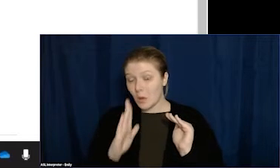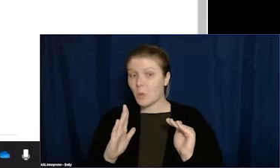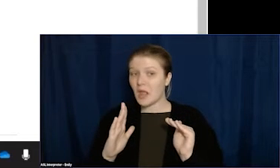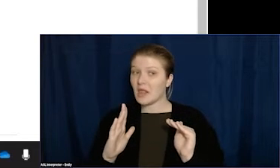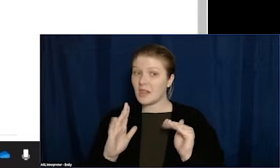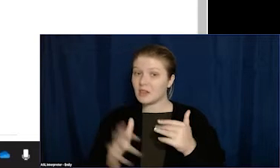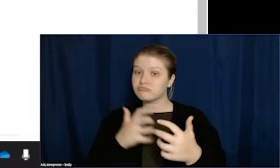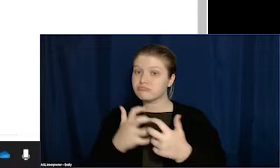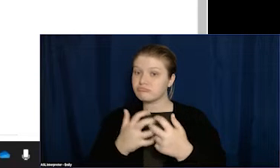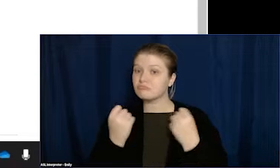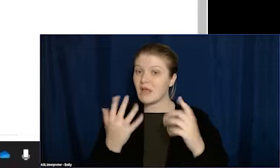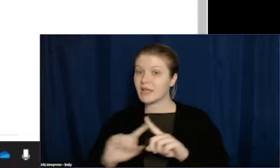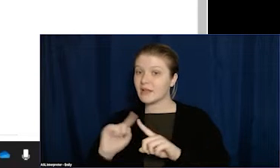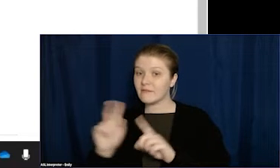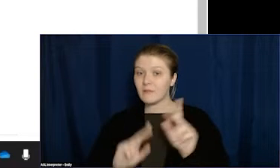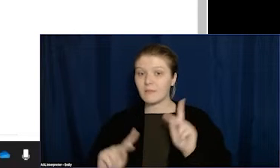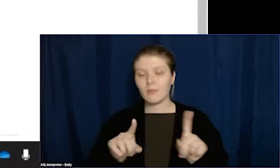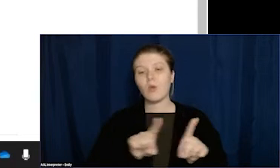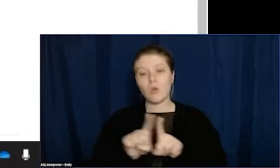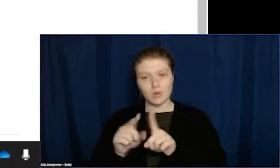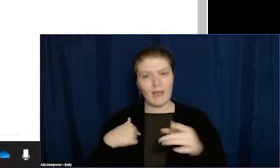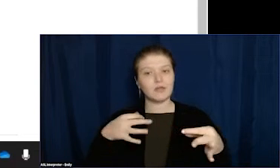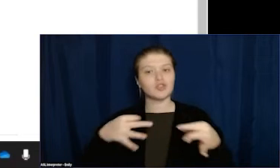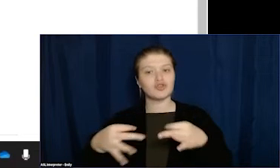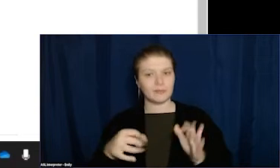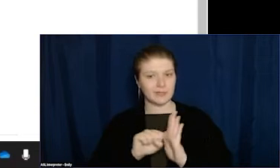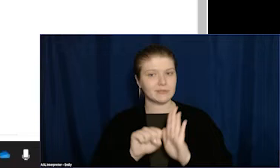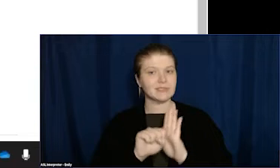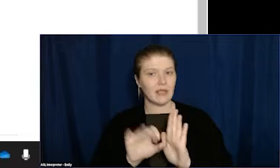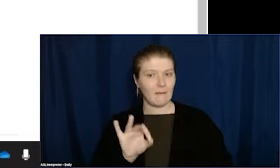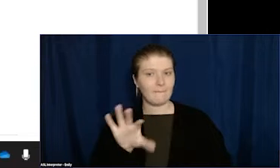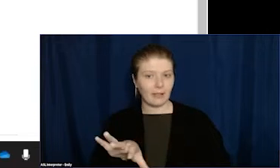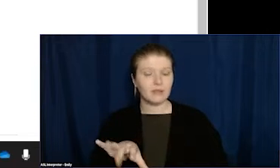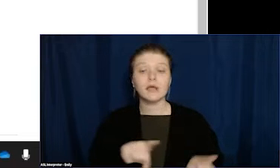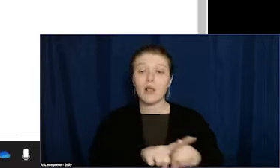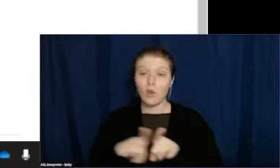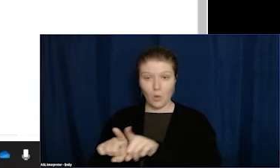of people, and a description of what these samples are, and a sample PDF of what it looks like.